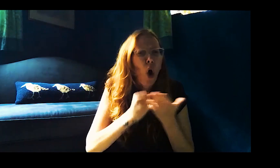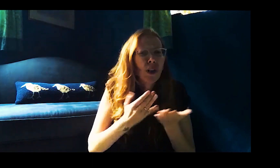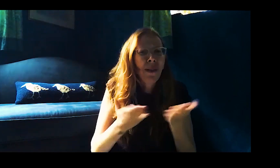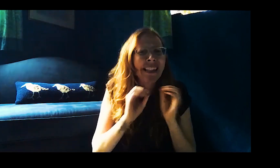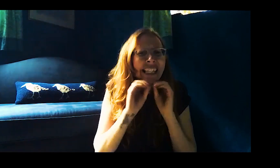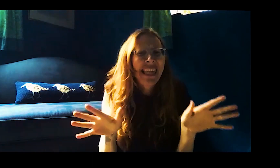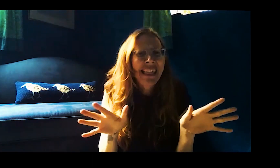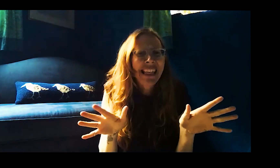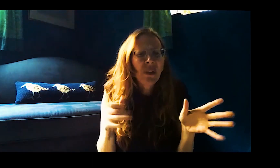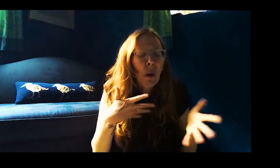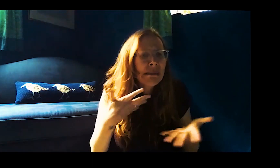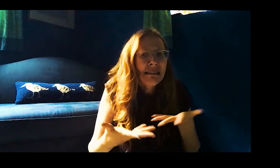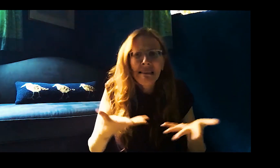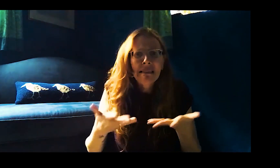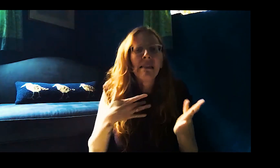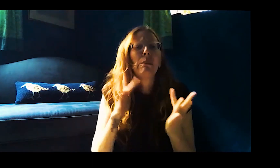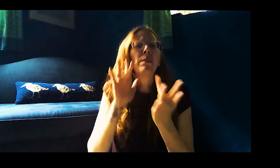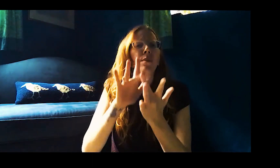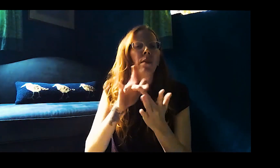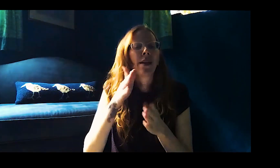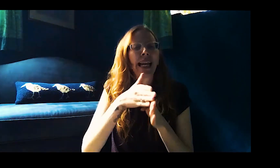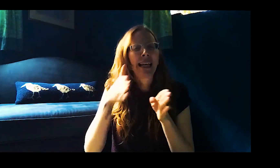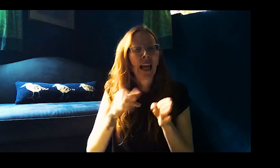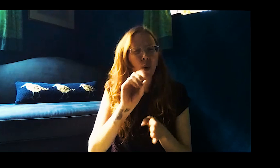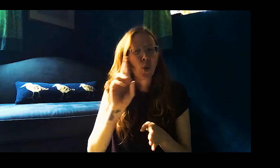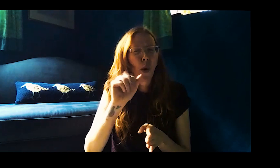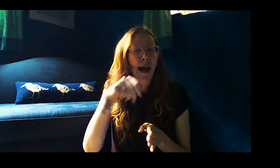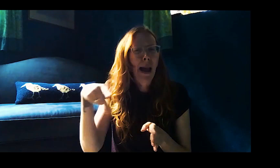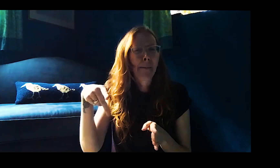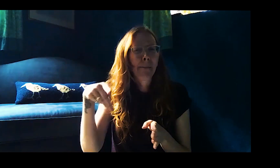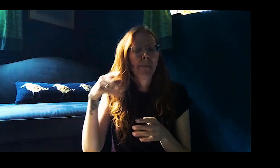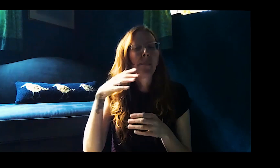I felt bad for my son Henry, for having nothing to do, and being so isolated. So I used the Nextdoor